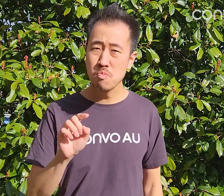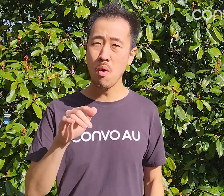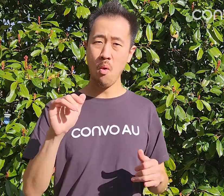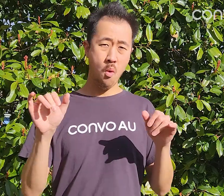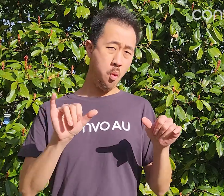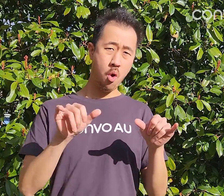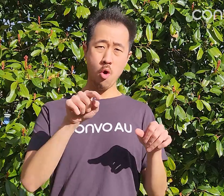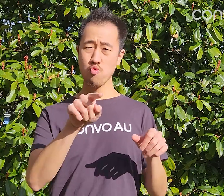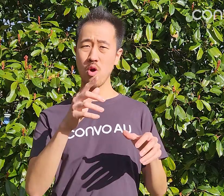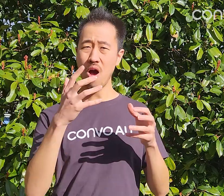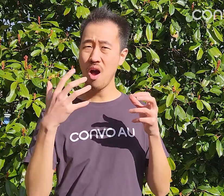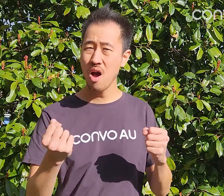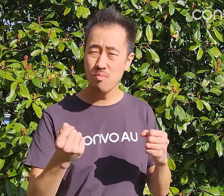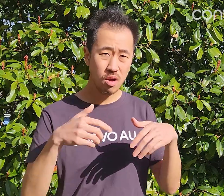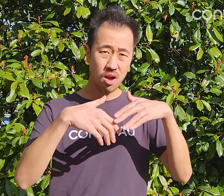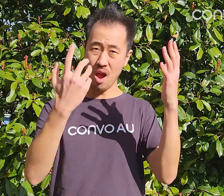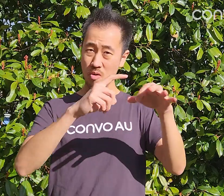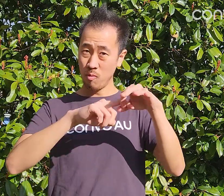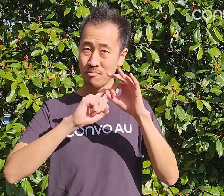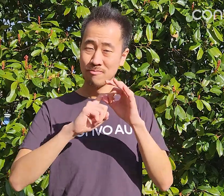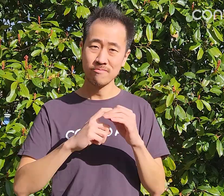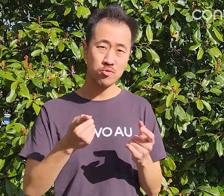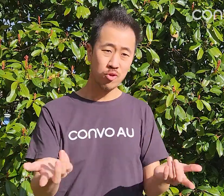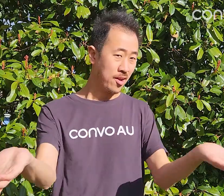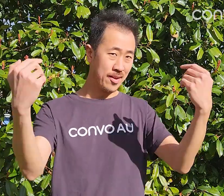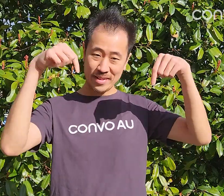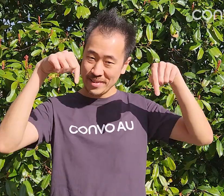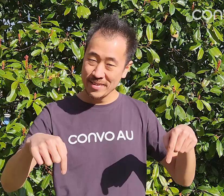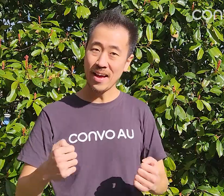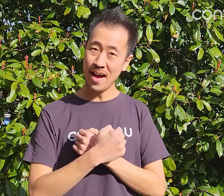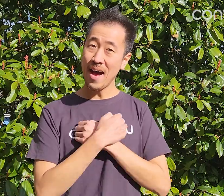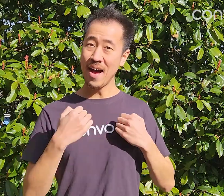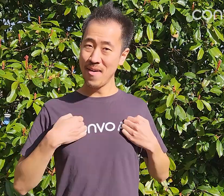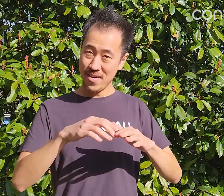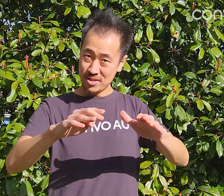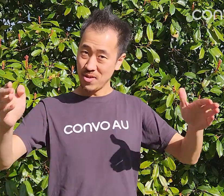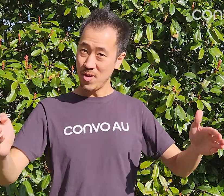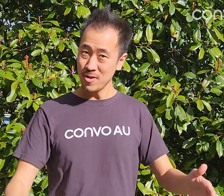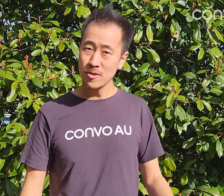or have any questions, don't hesitate to stop by our stall.